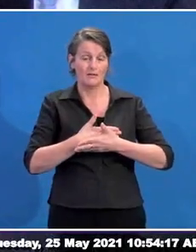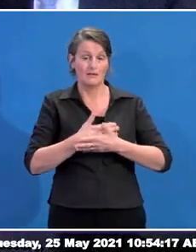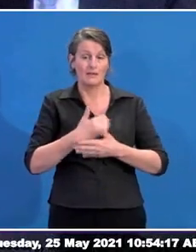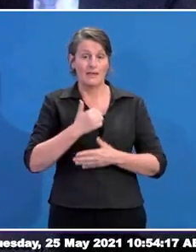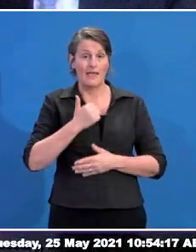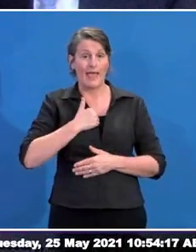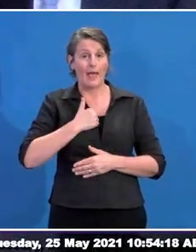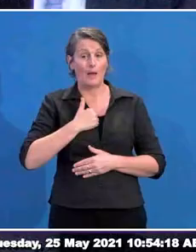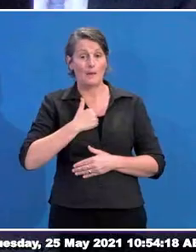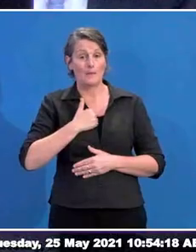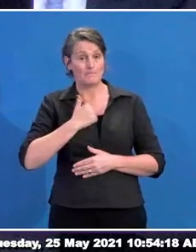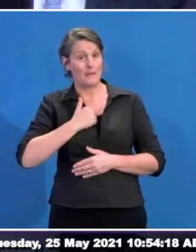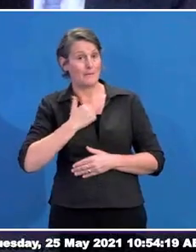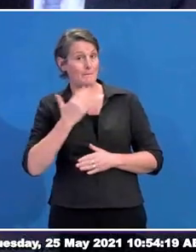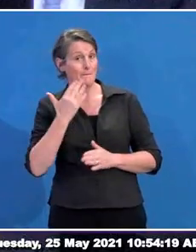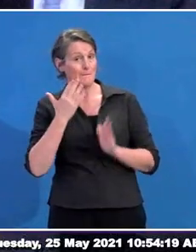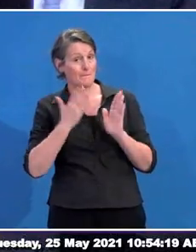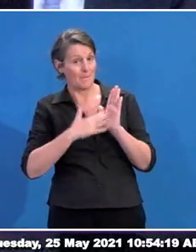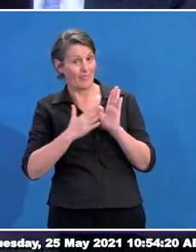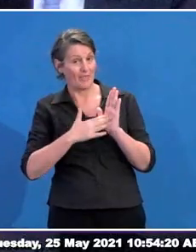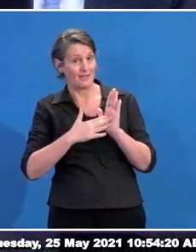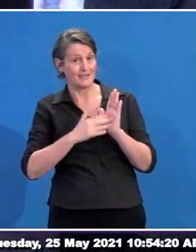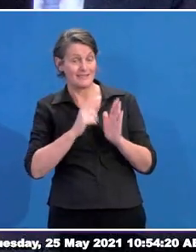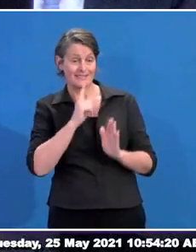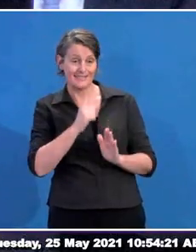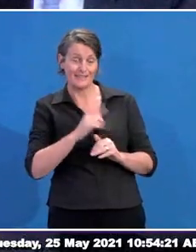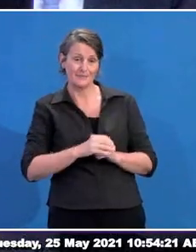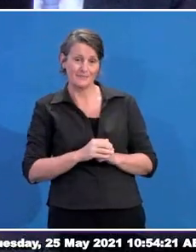"Eliza, Melissa's head is squishy."